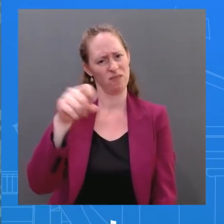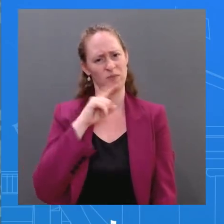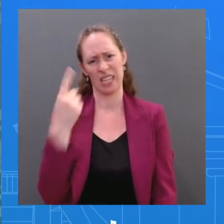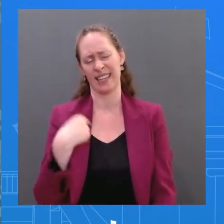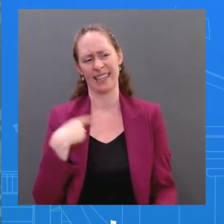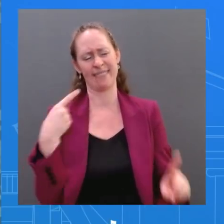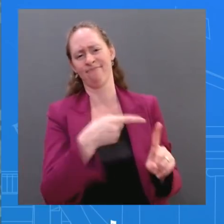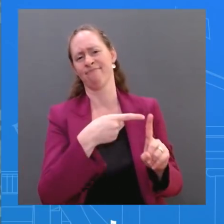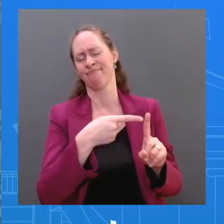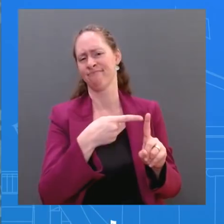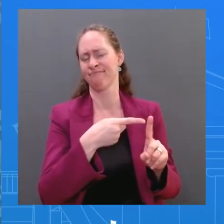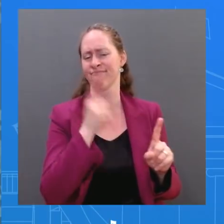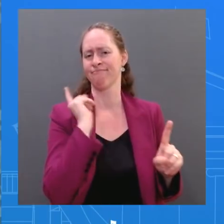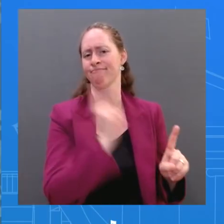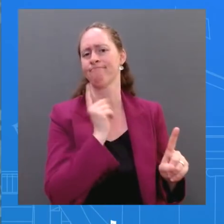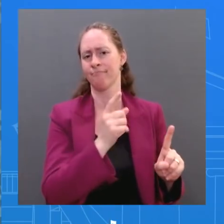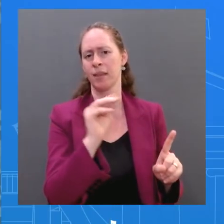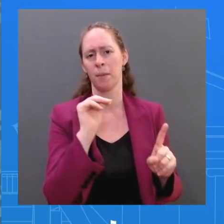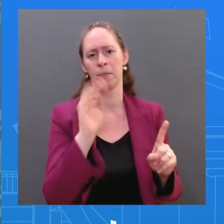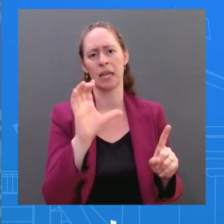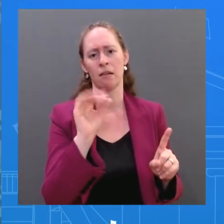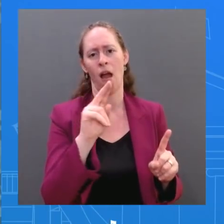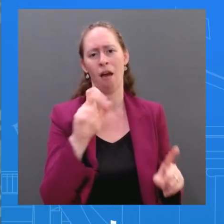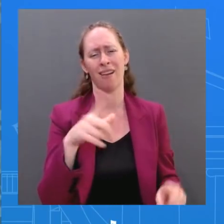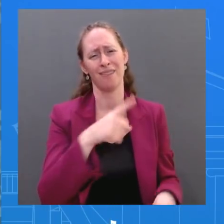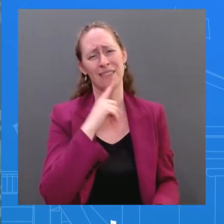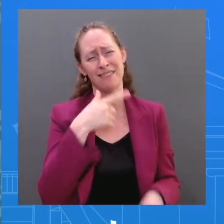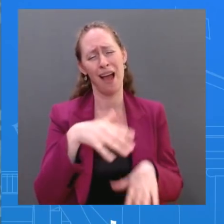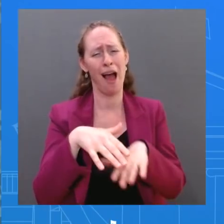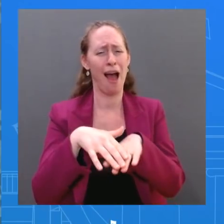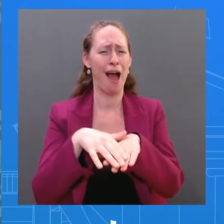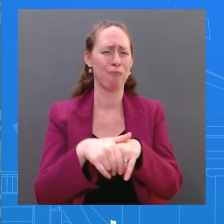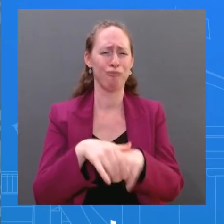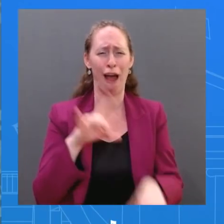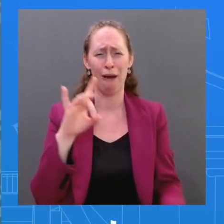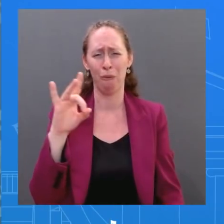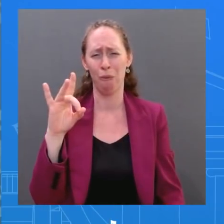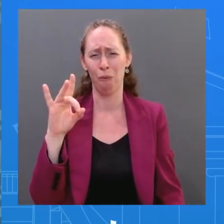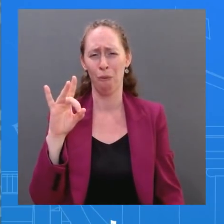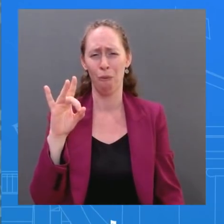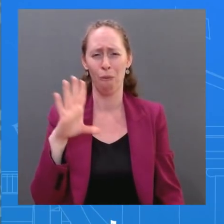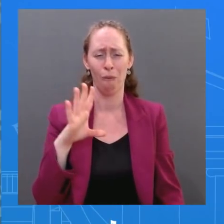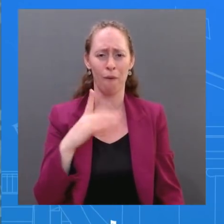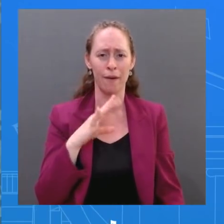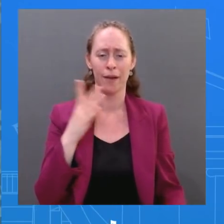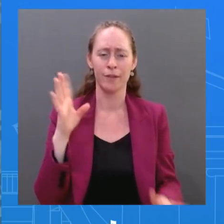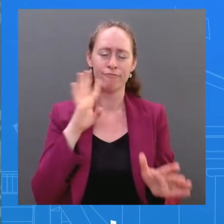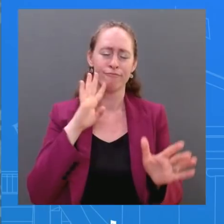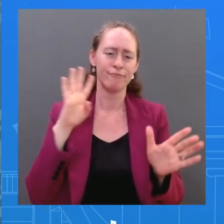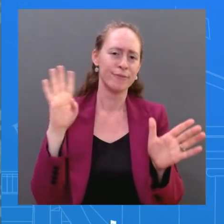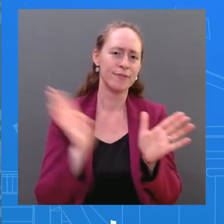that we have seen from Leader -- from Leader McConnell on this. And so, you know, the President and bipartisan members